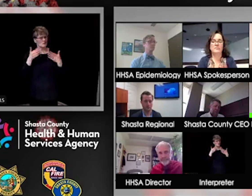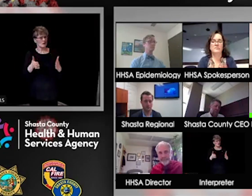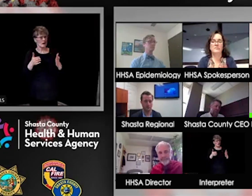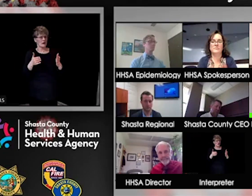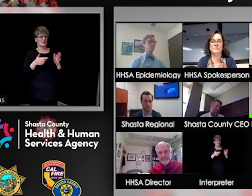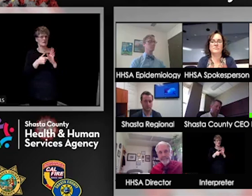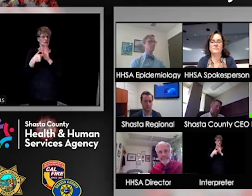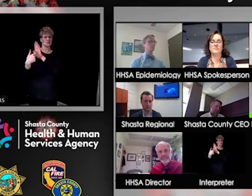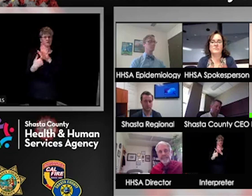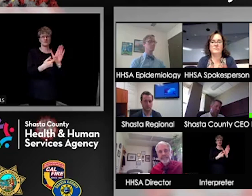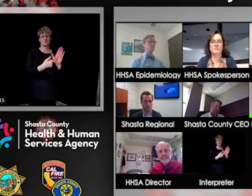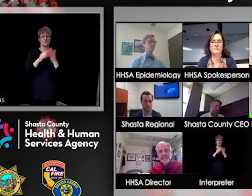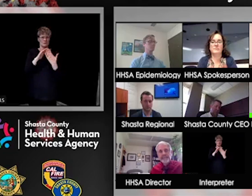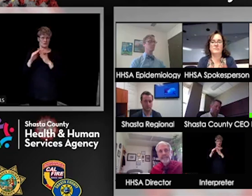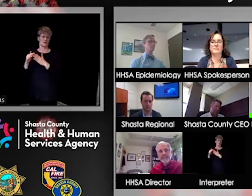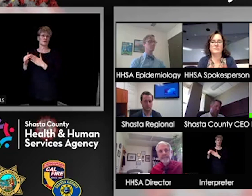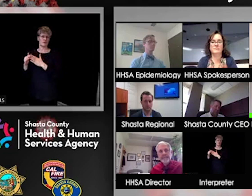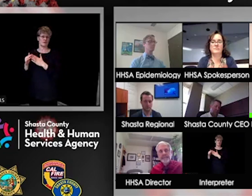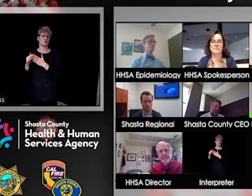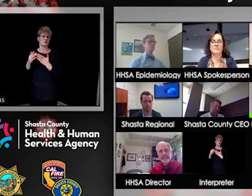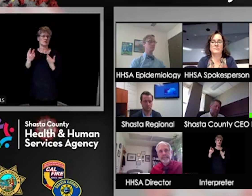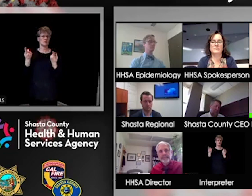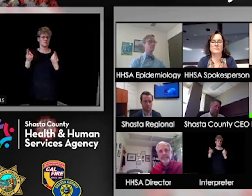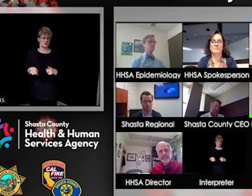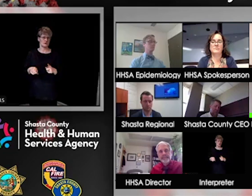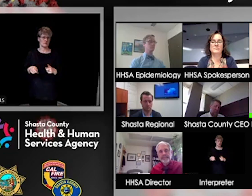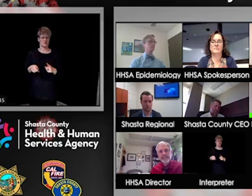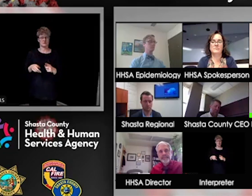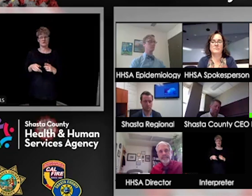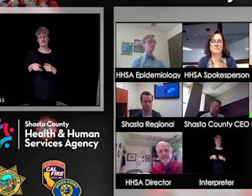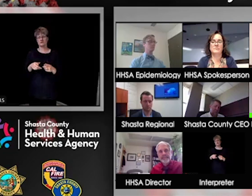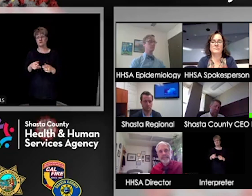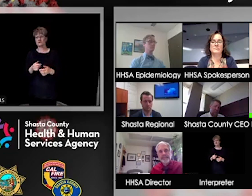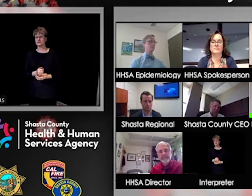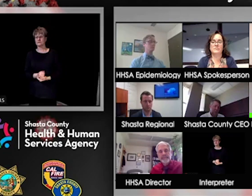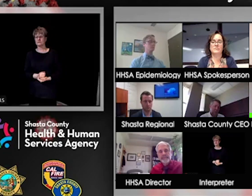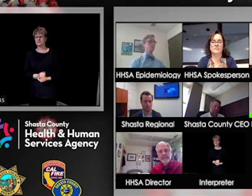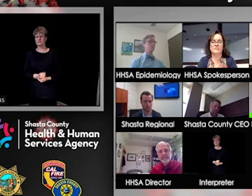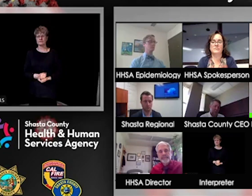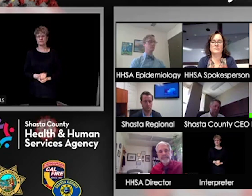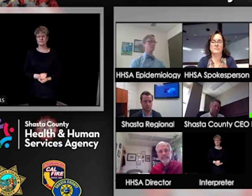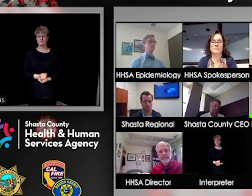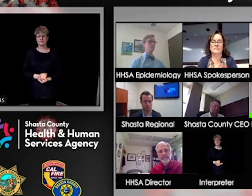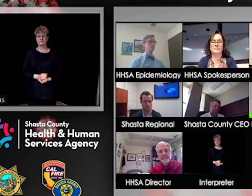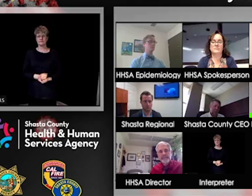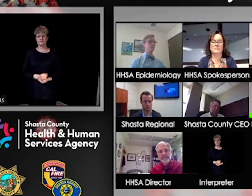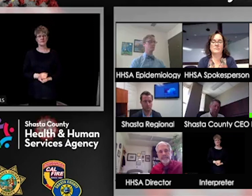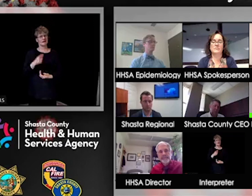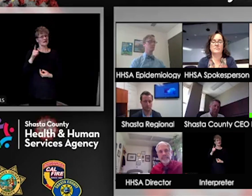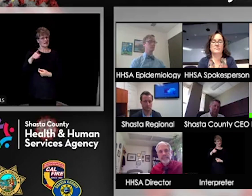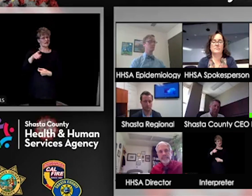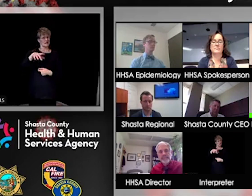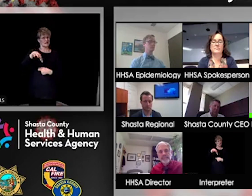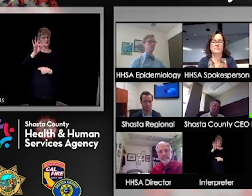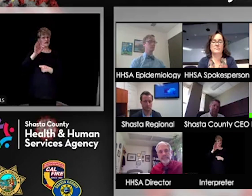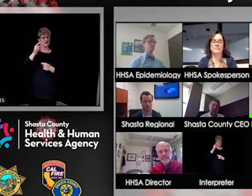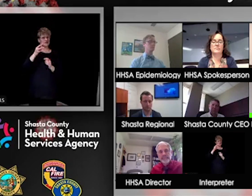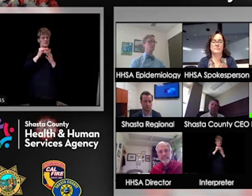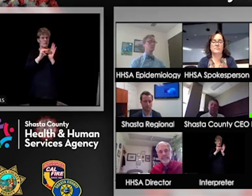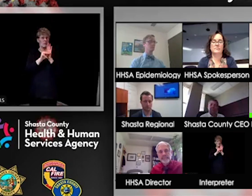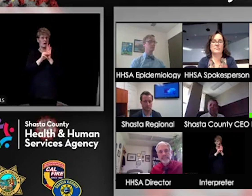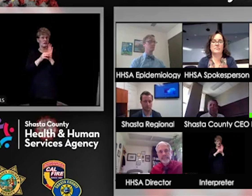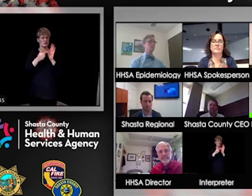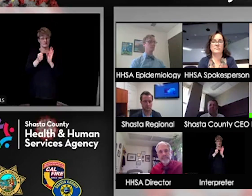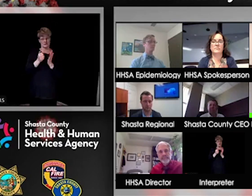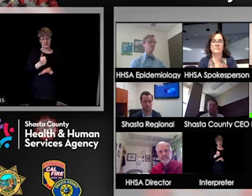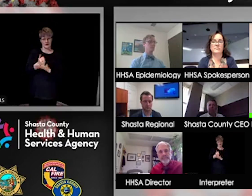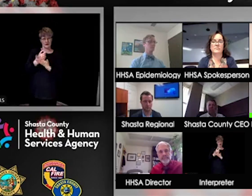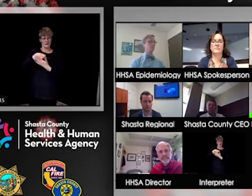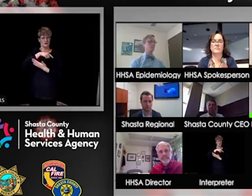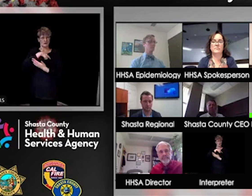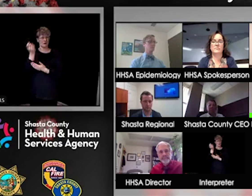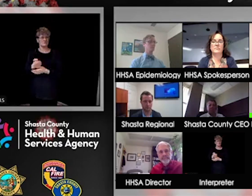he shared what he did today, because it's an easy to understand and digest model. The